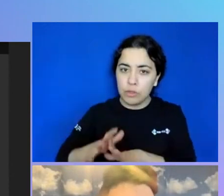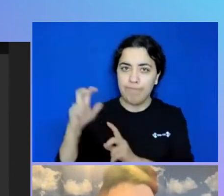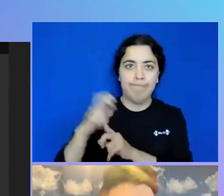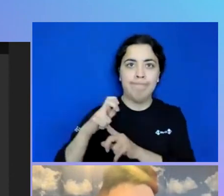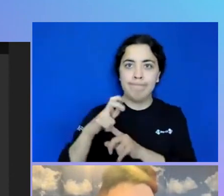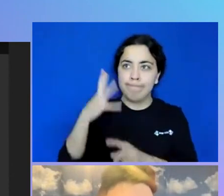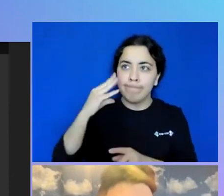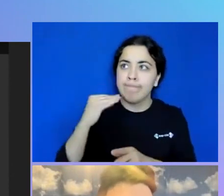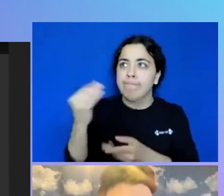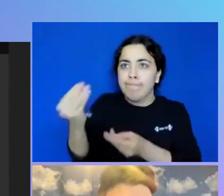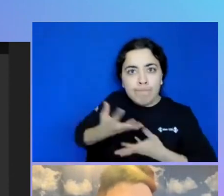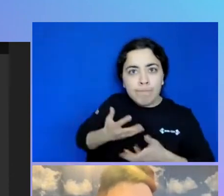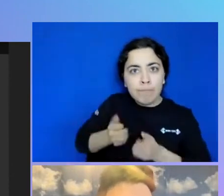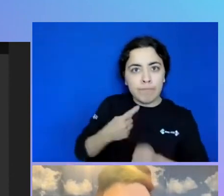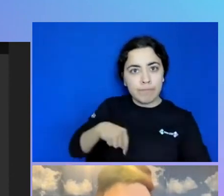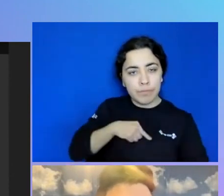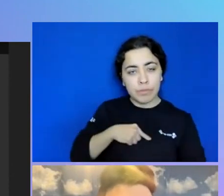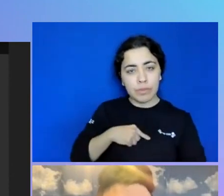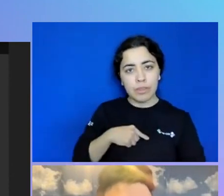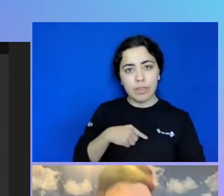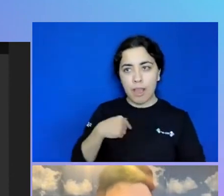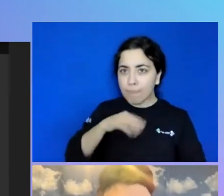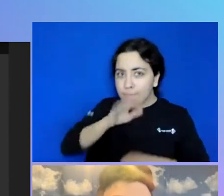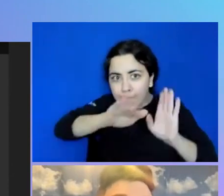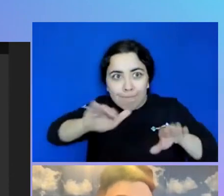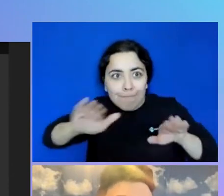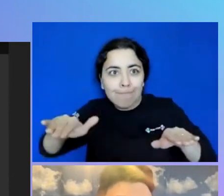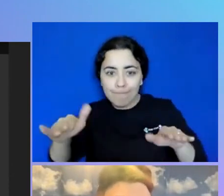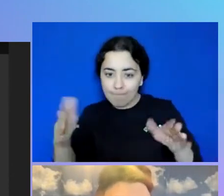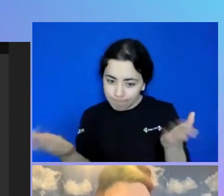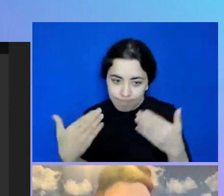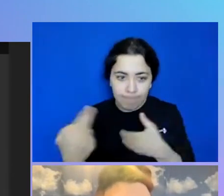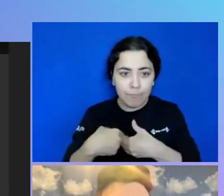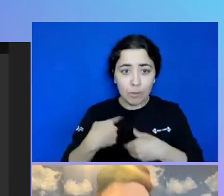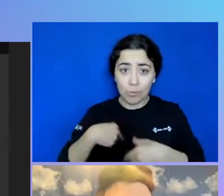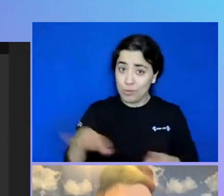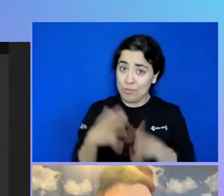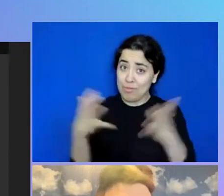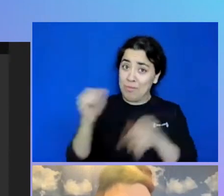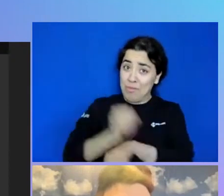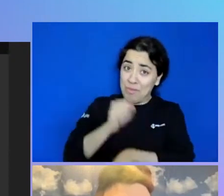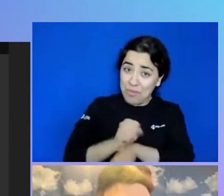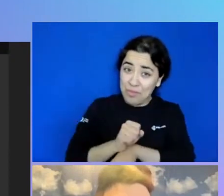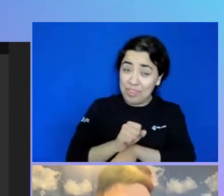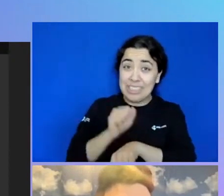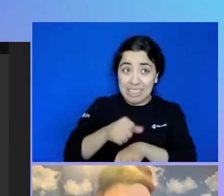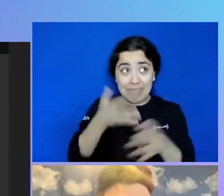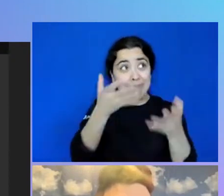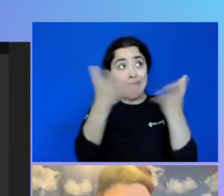uh, we are we're doing the we're doing a lot of work out here.